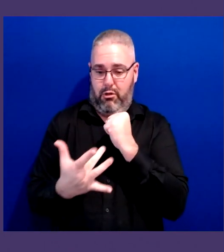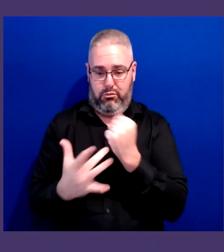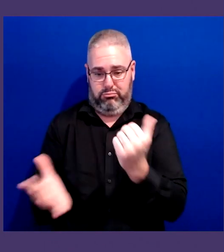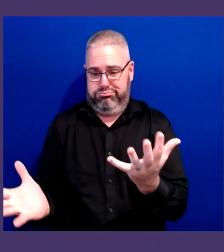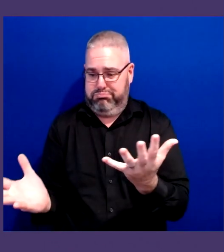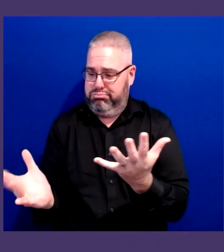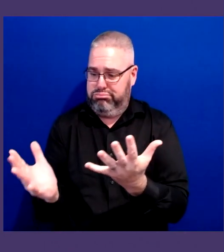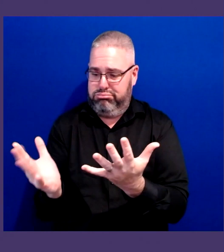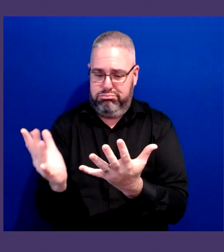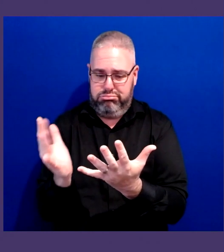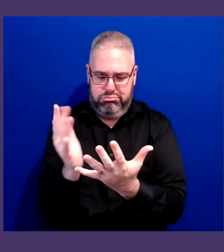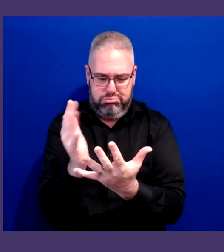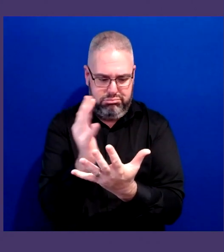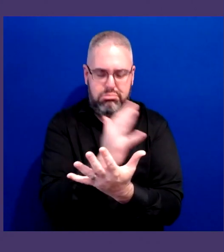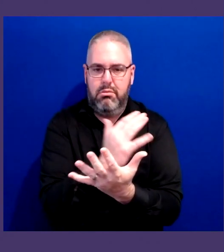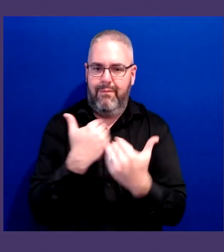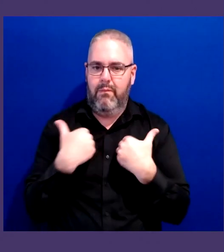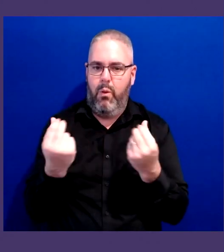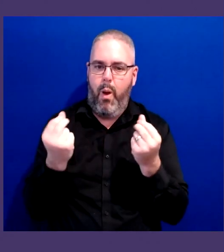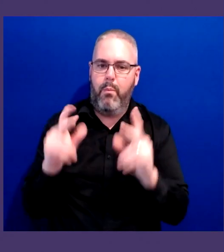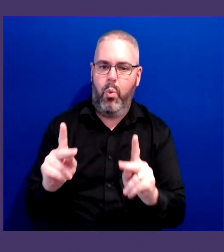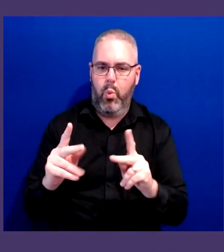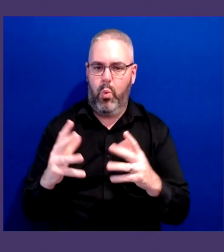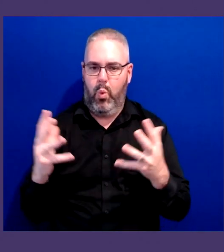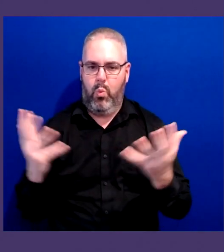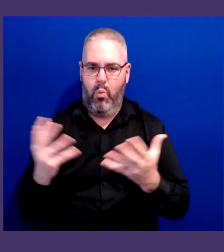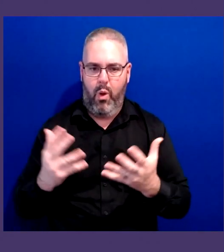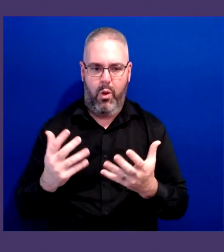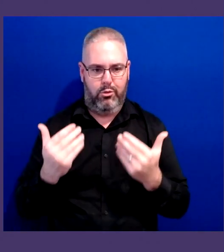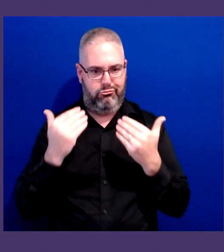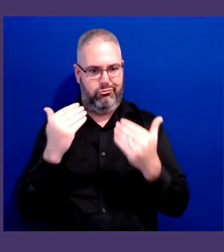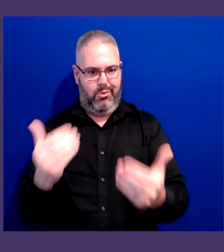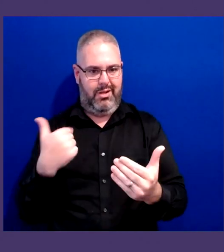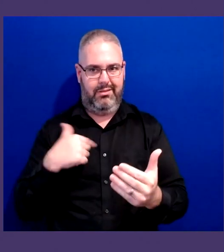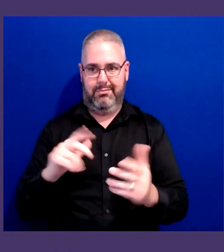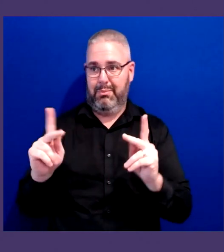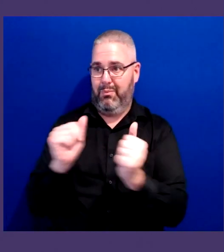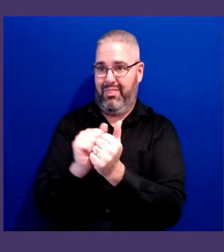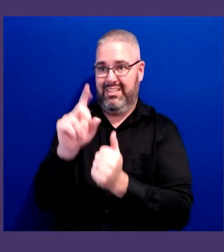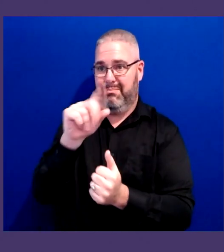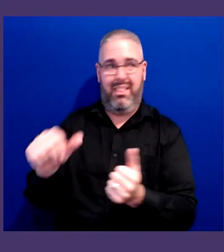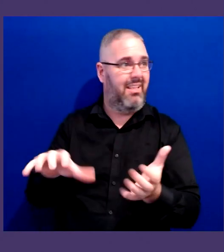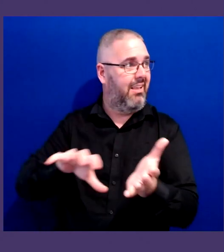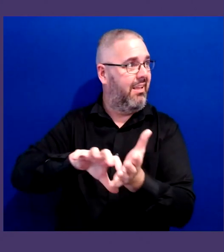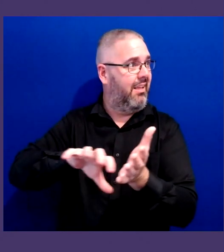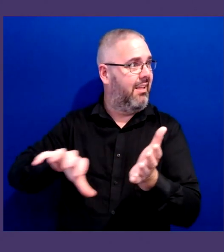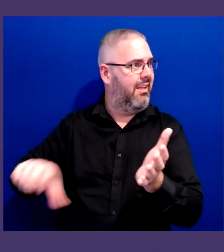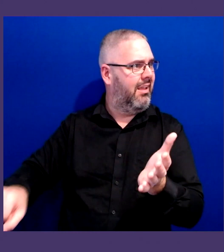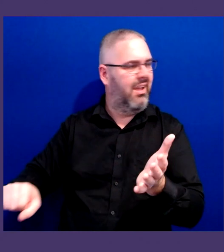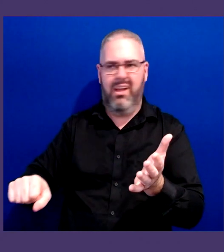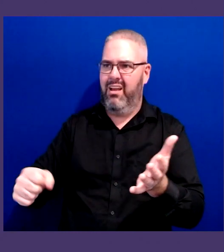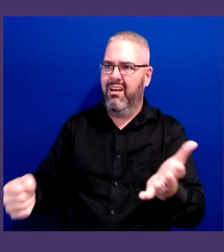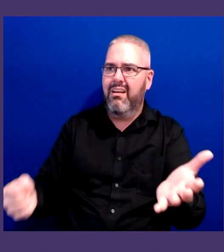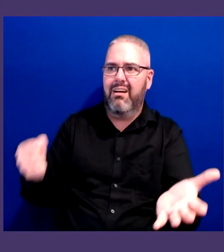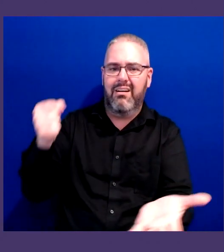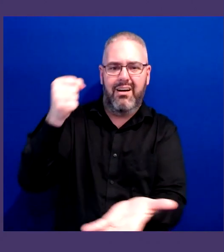to emancipate people with disabilities in a lot of ways. There are lots of concerns,